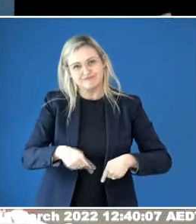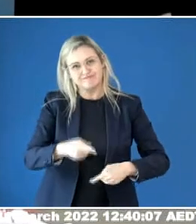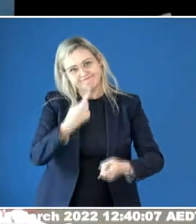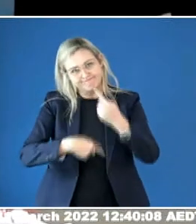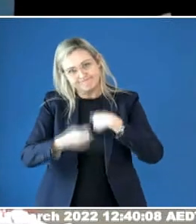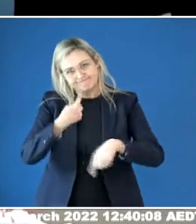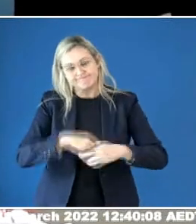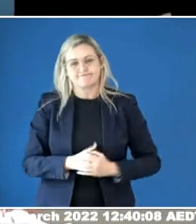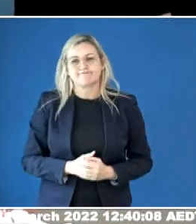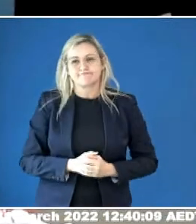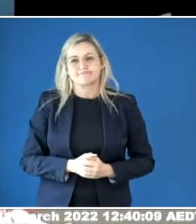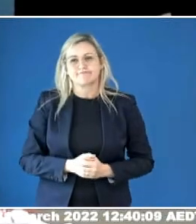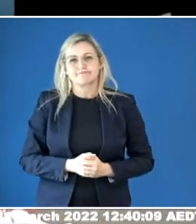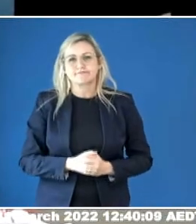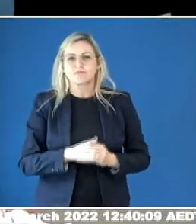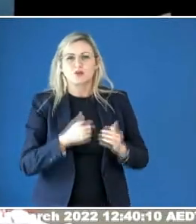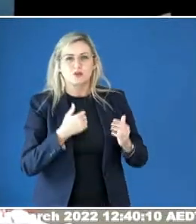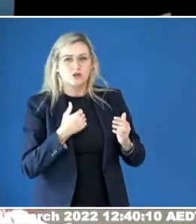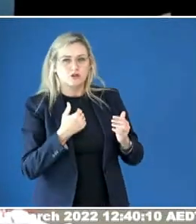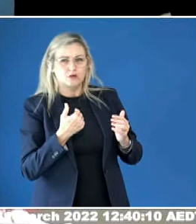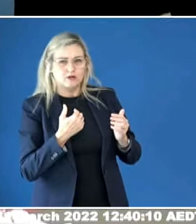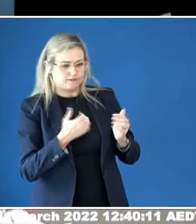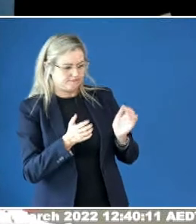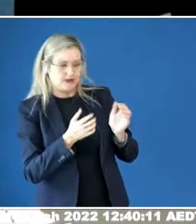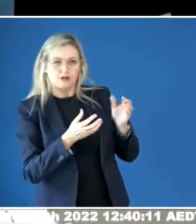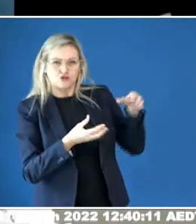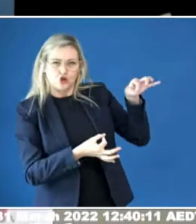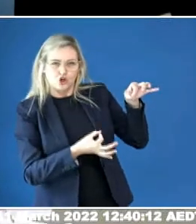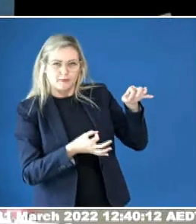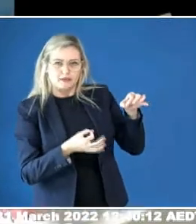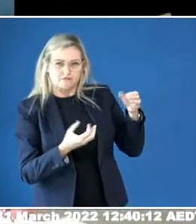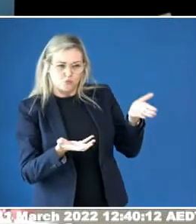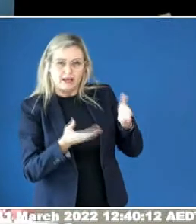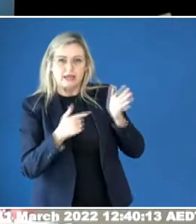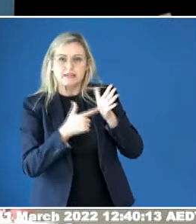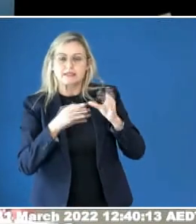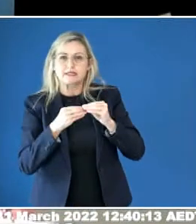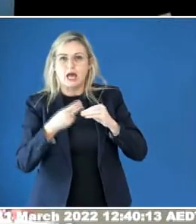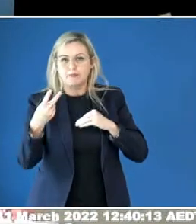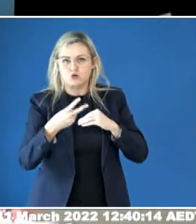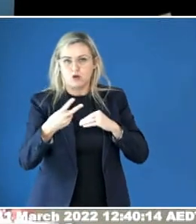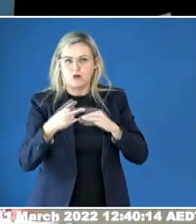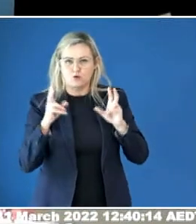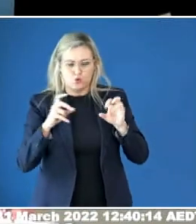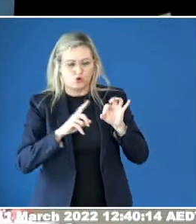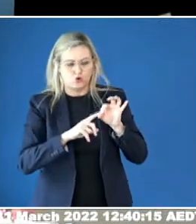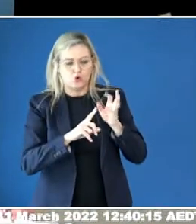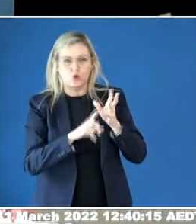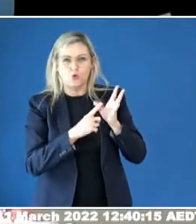We referred to this document behind tab 12, the Quality Indicators Report - August to